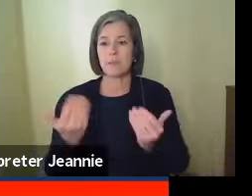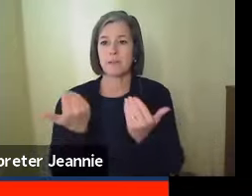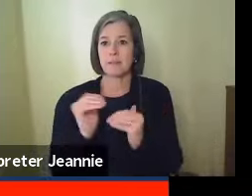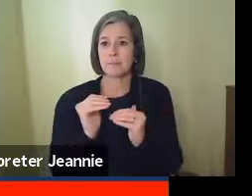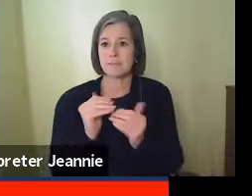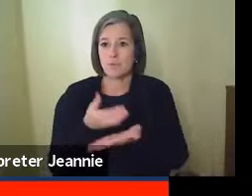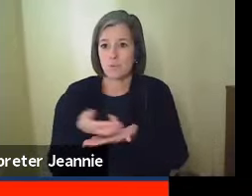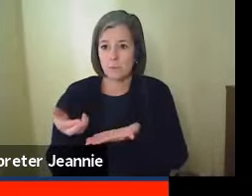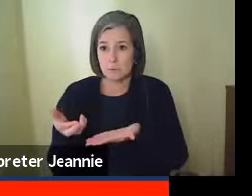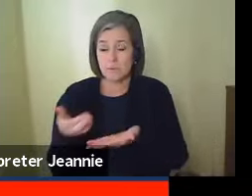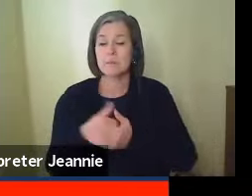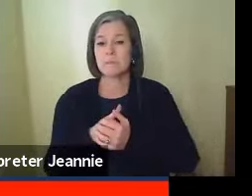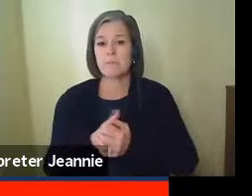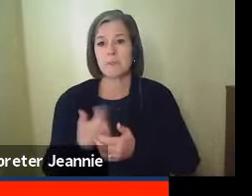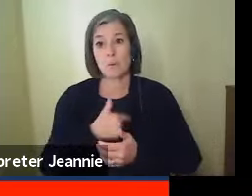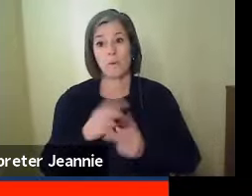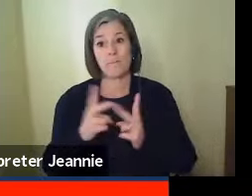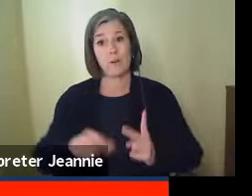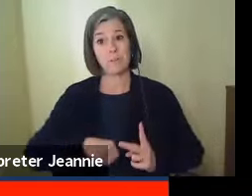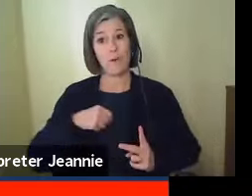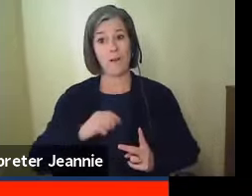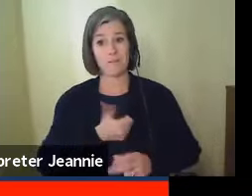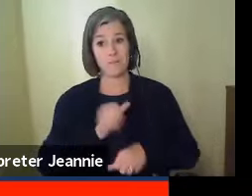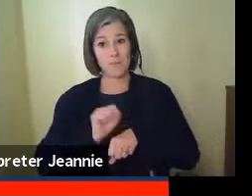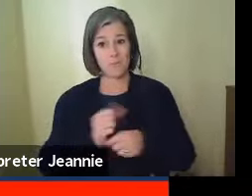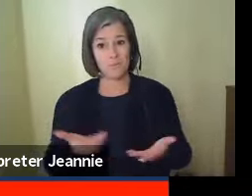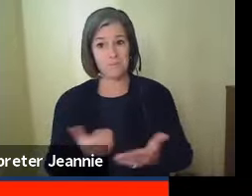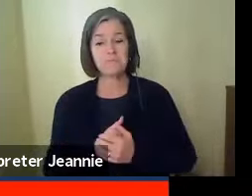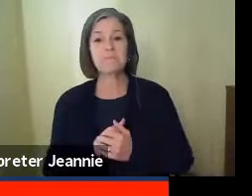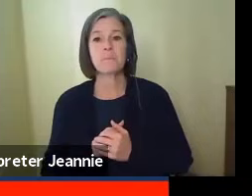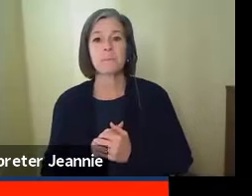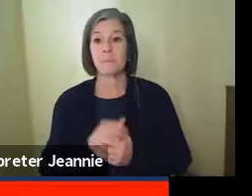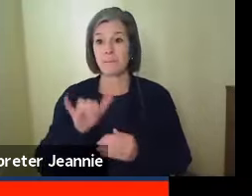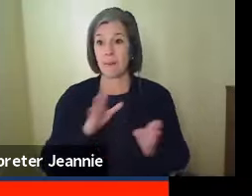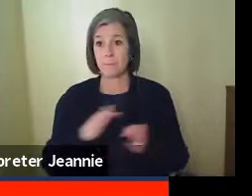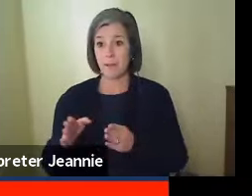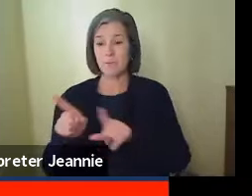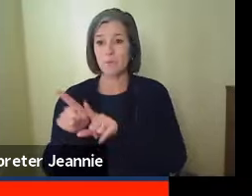So we are very proud of that work. That plan was also informed by the 30